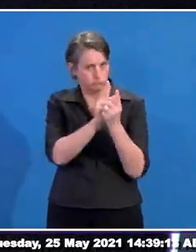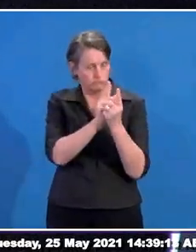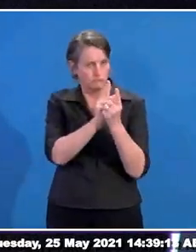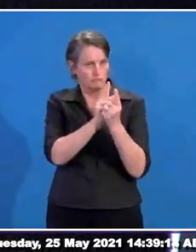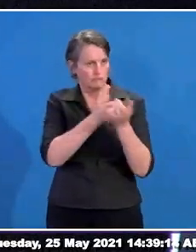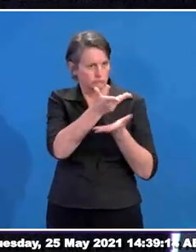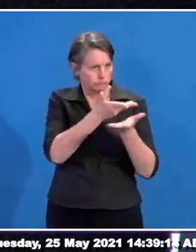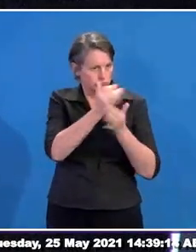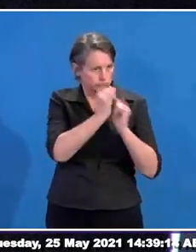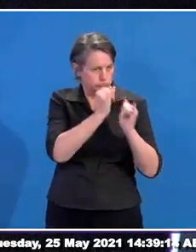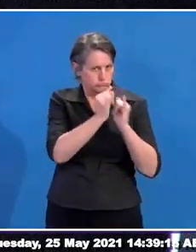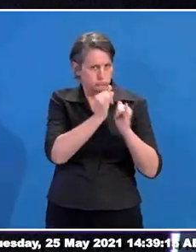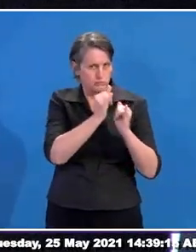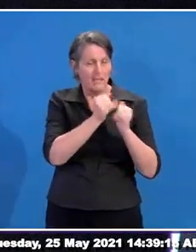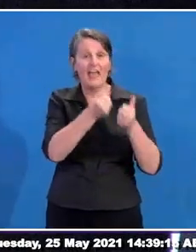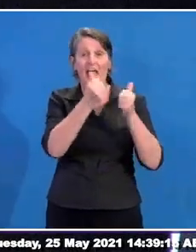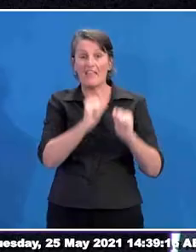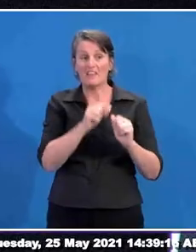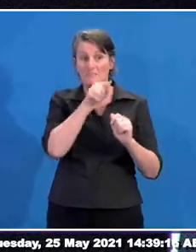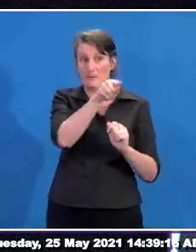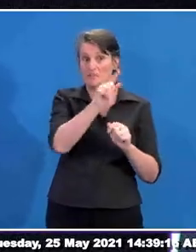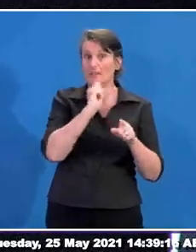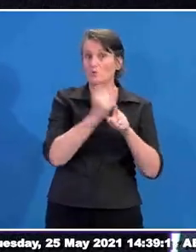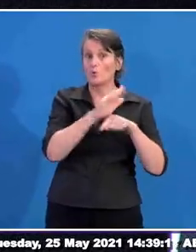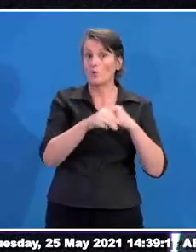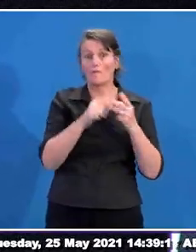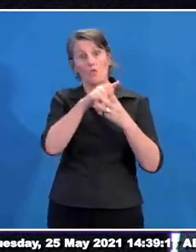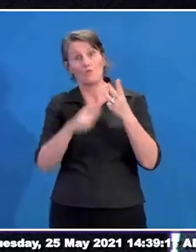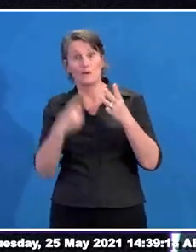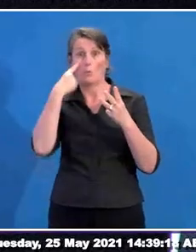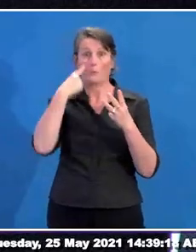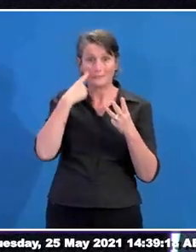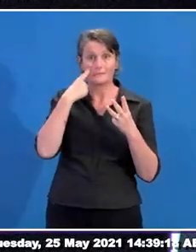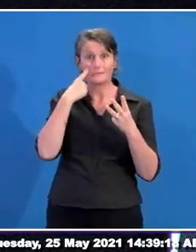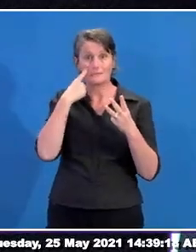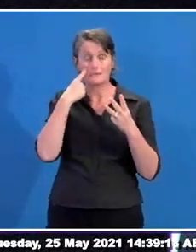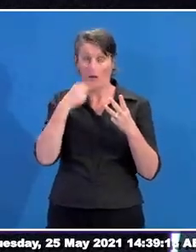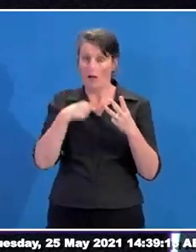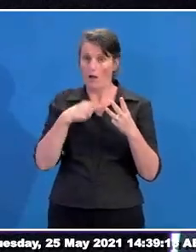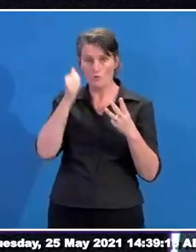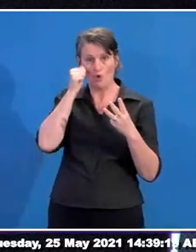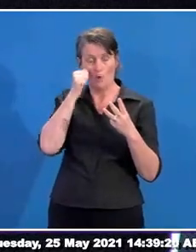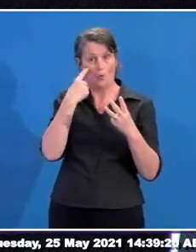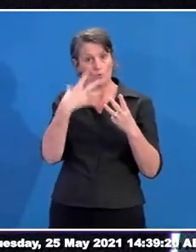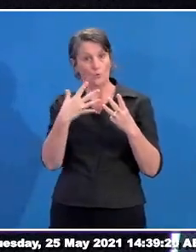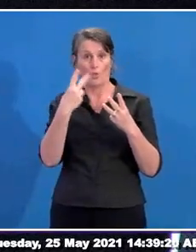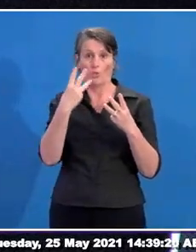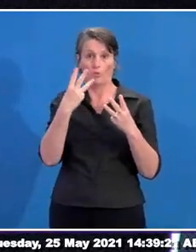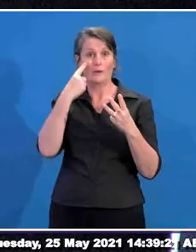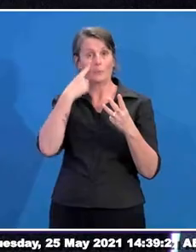So they might say three people can verify or have witnessed their side of the story.